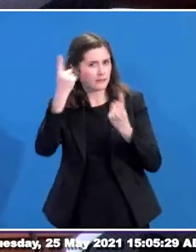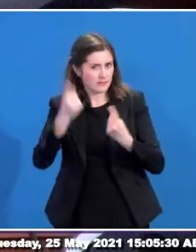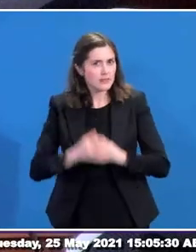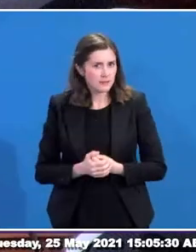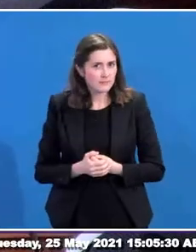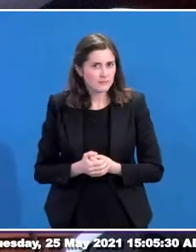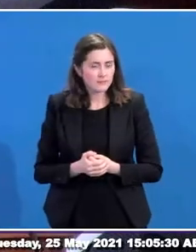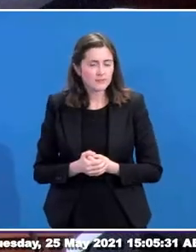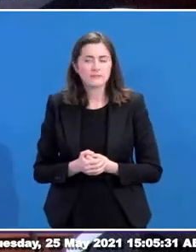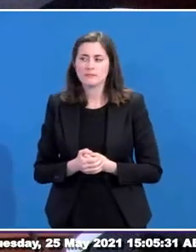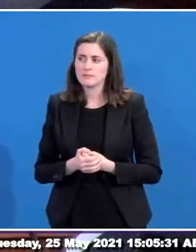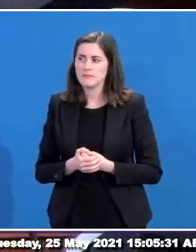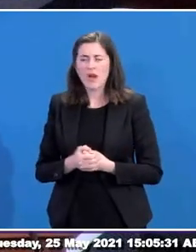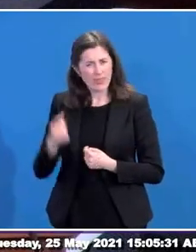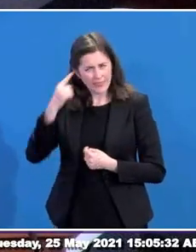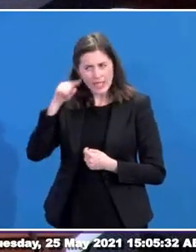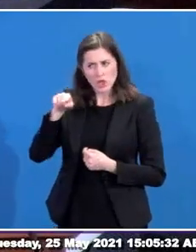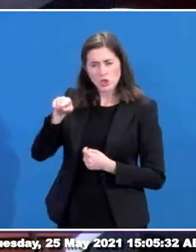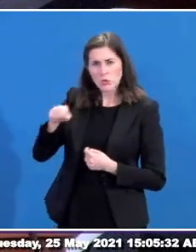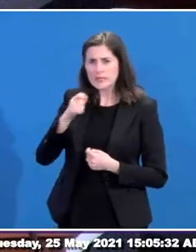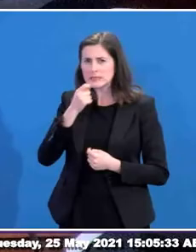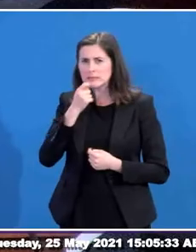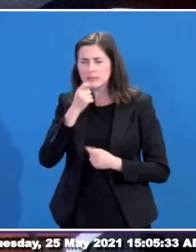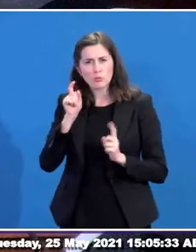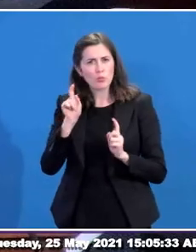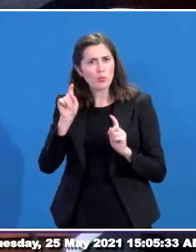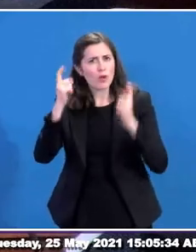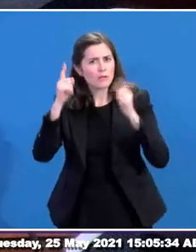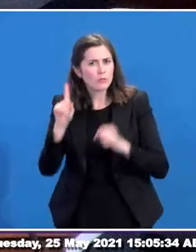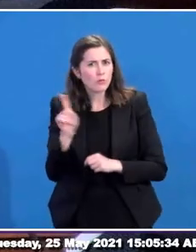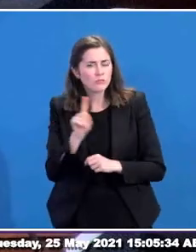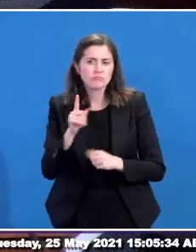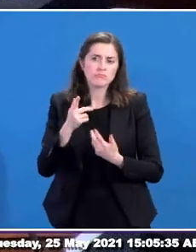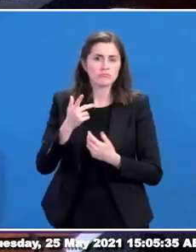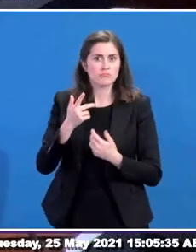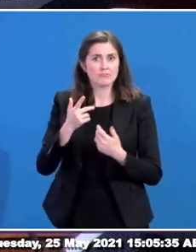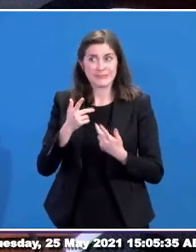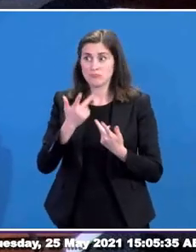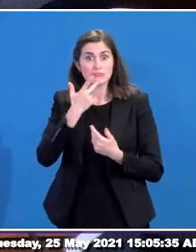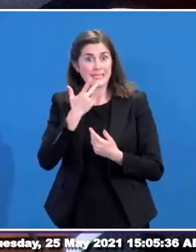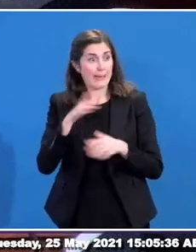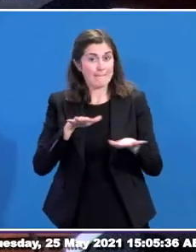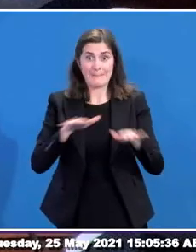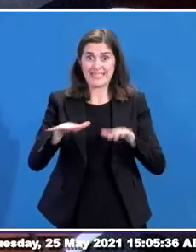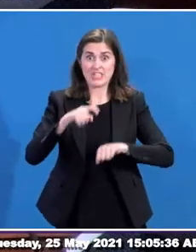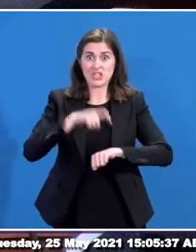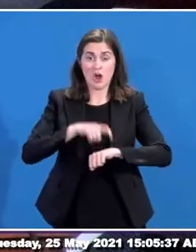So, I think your concern was that when it was really busy, the busyness might